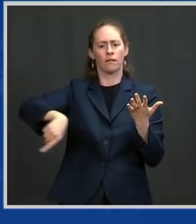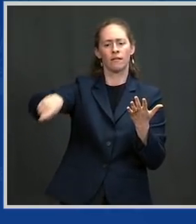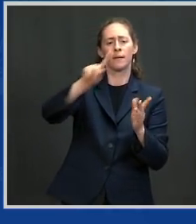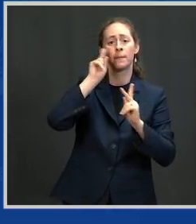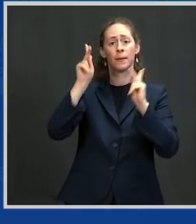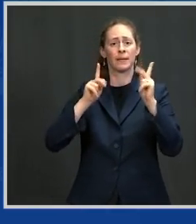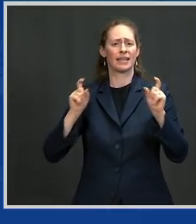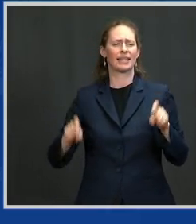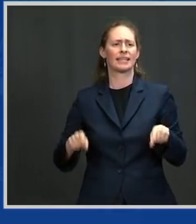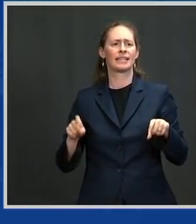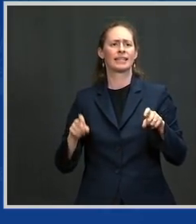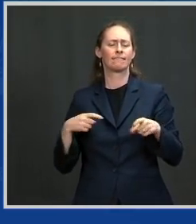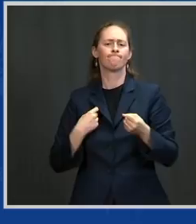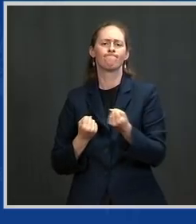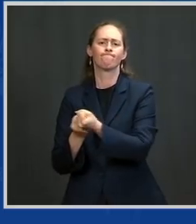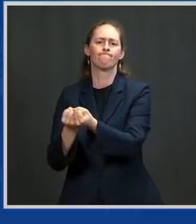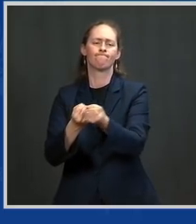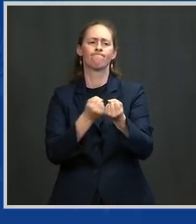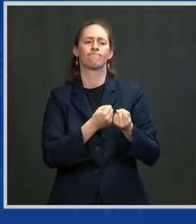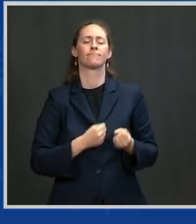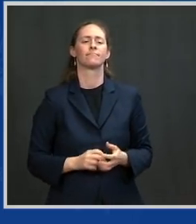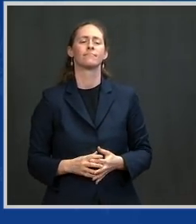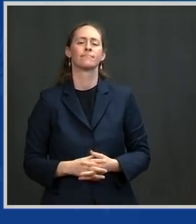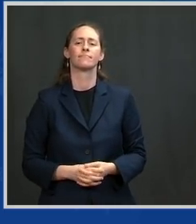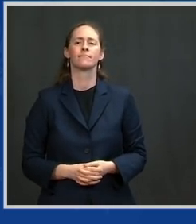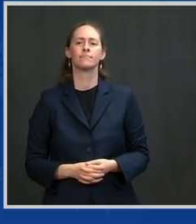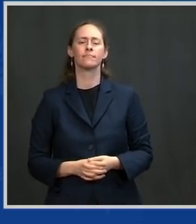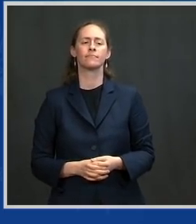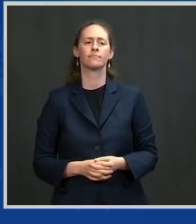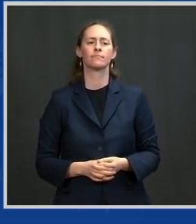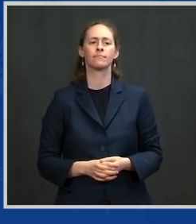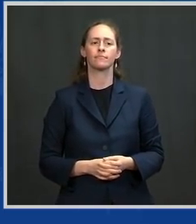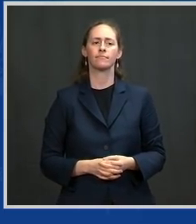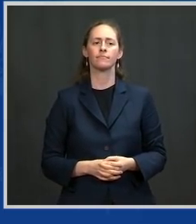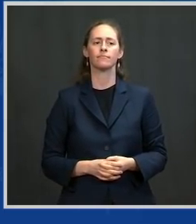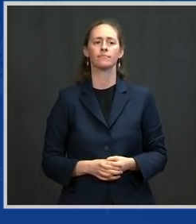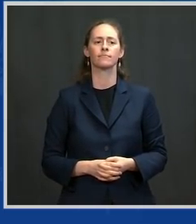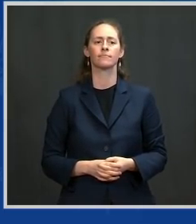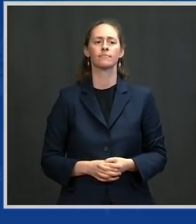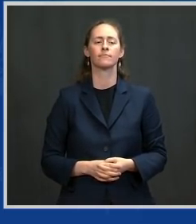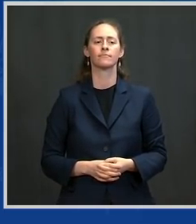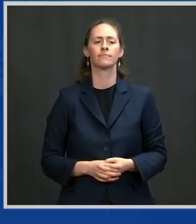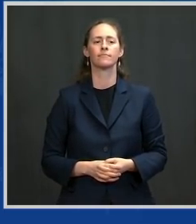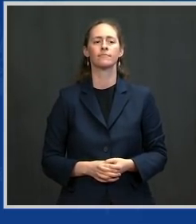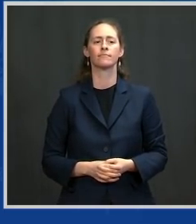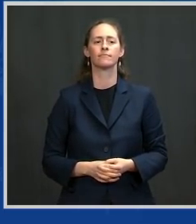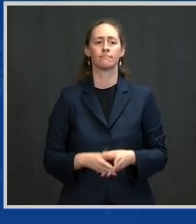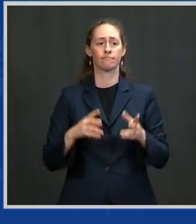This is going to be looked at 25 years from now as whether or not we stepped up to the challenge,